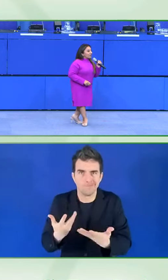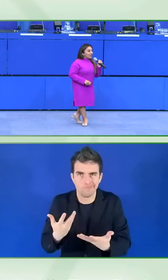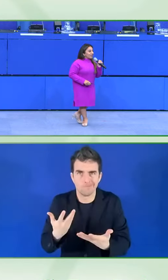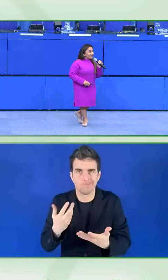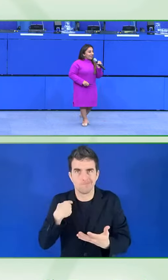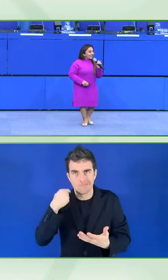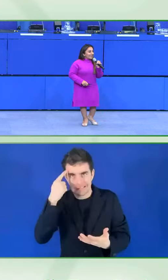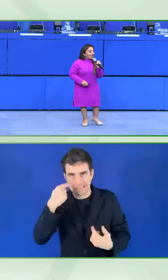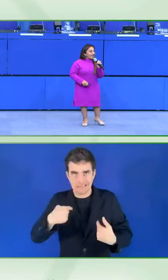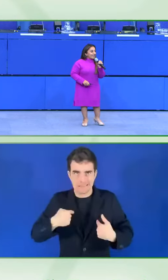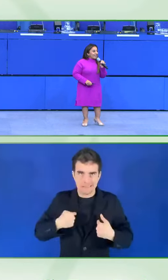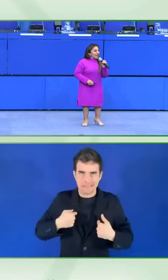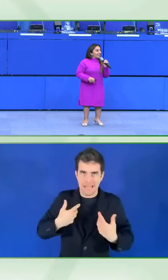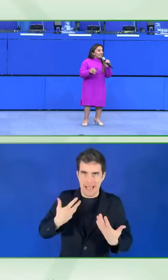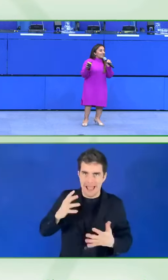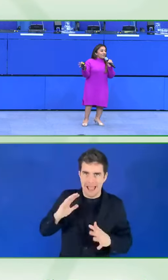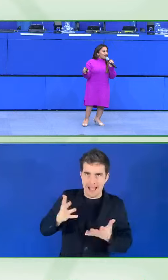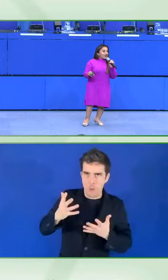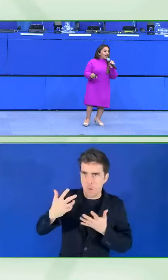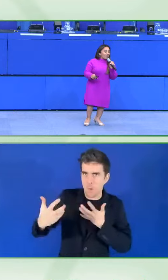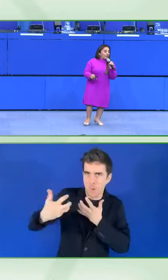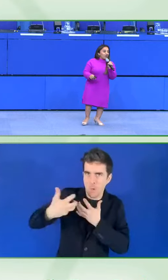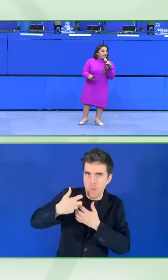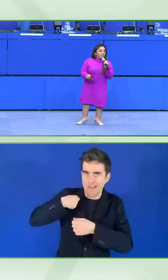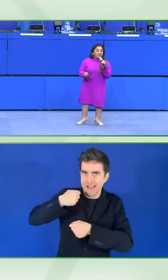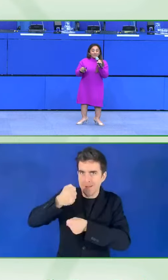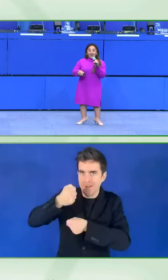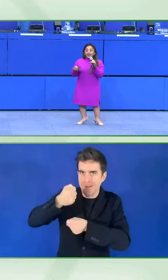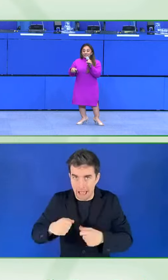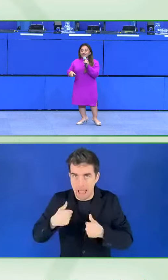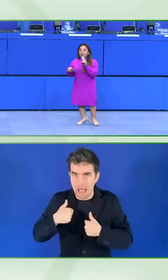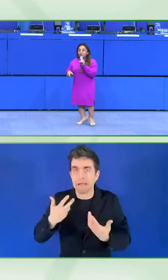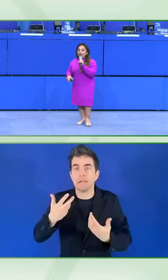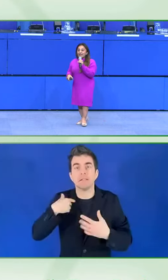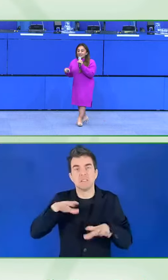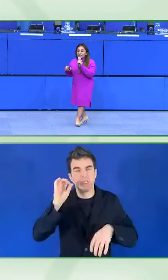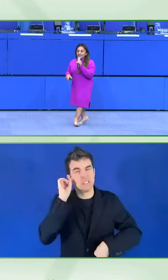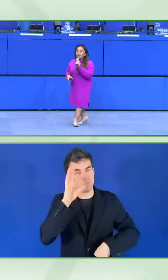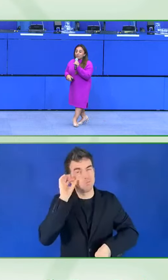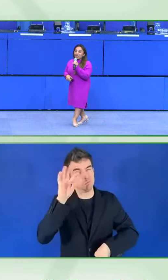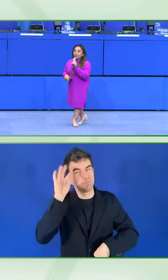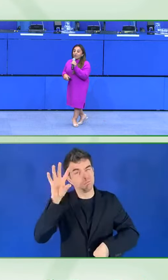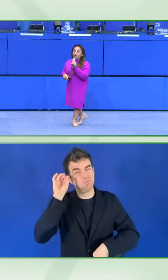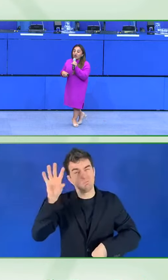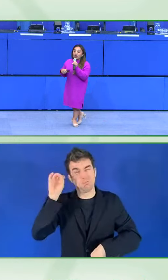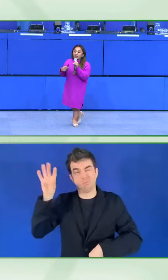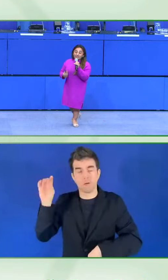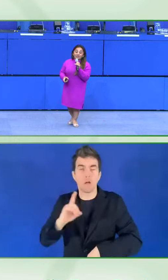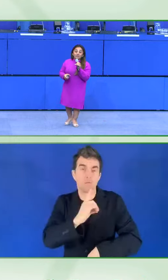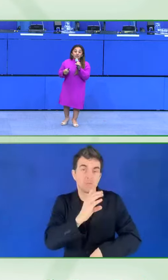And so, I was recently approached by Harper Collins, a publisher in the UK and worldwide,